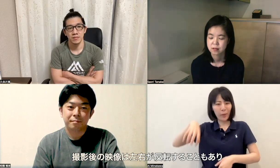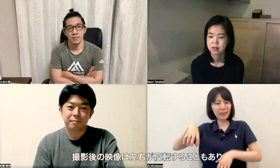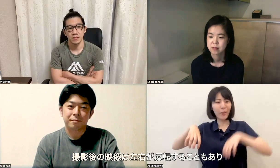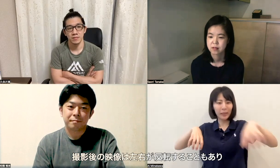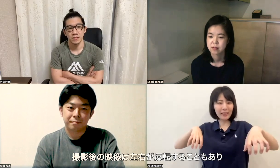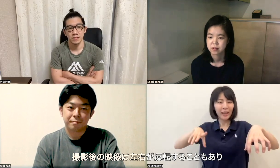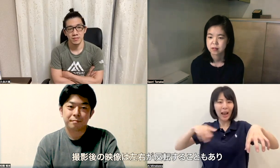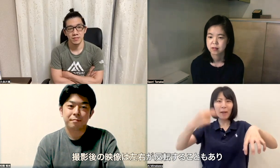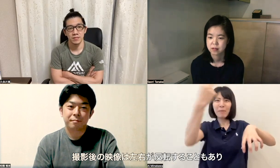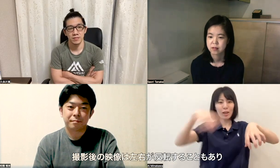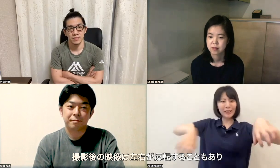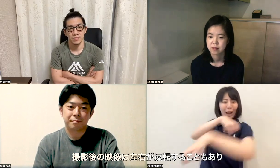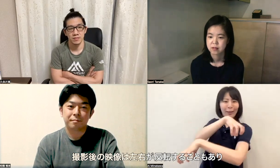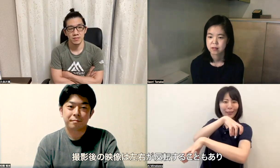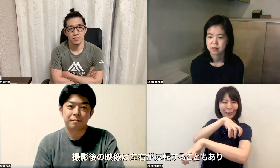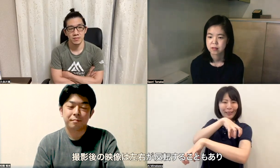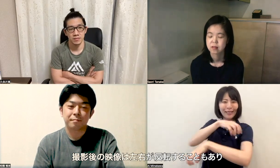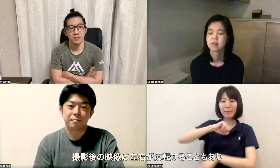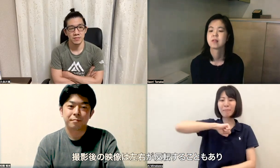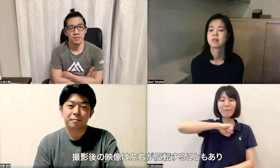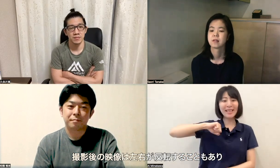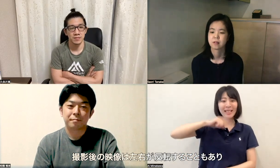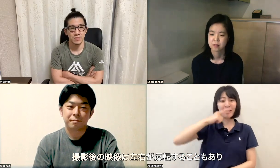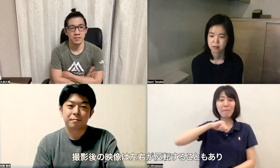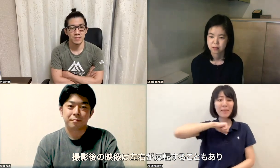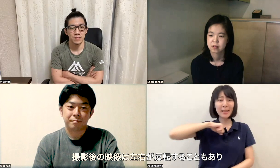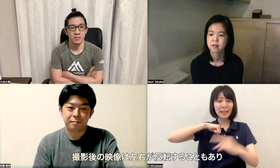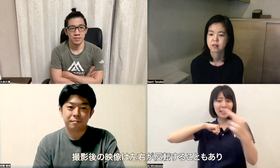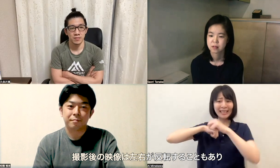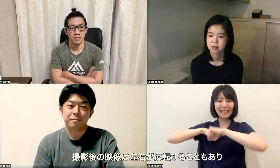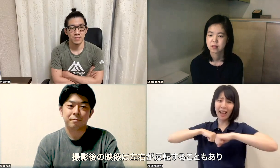decide, some may be reversed in the recorded video,